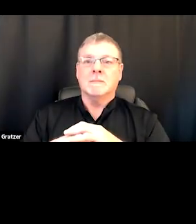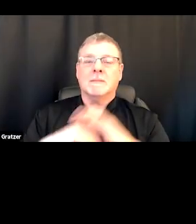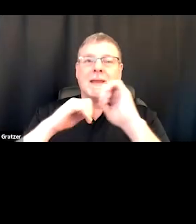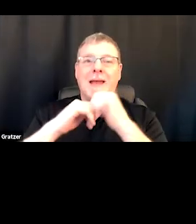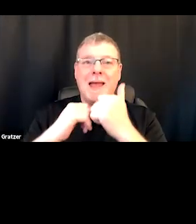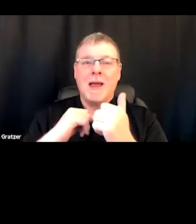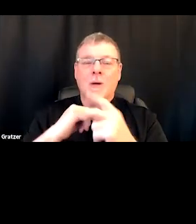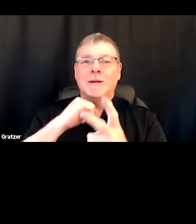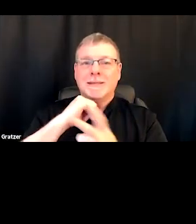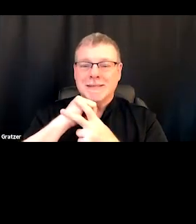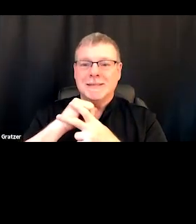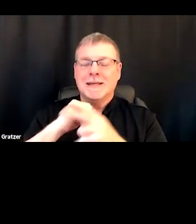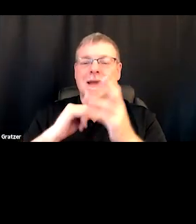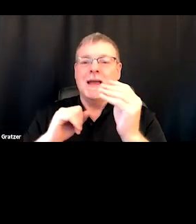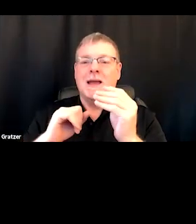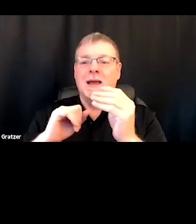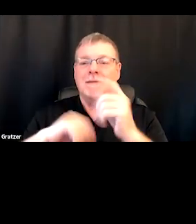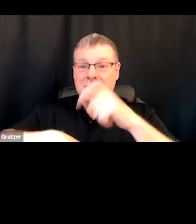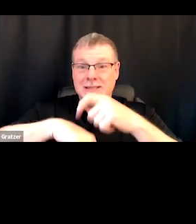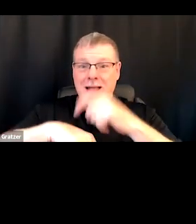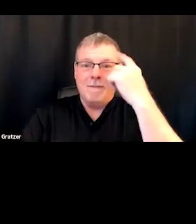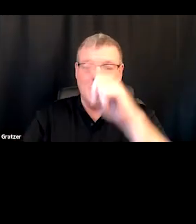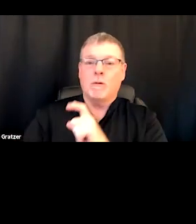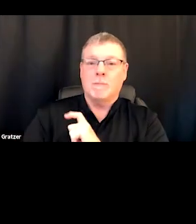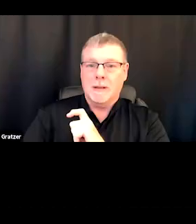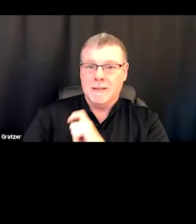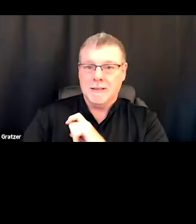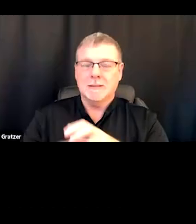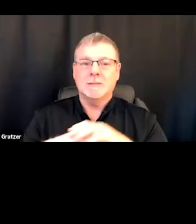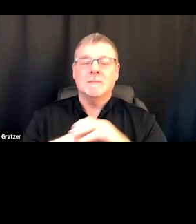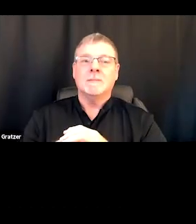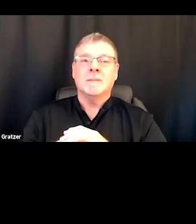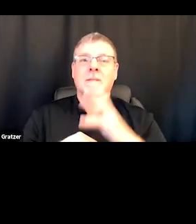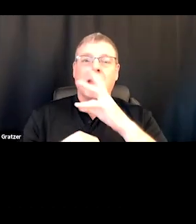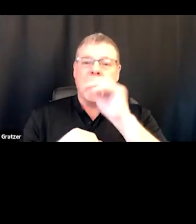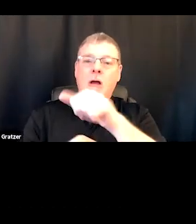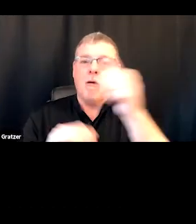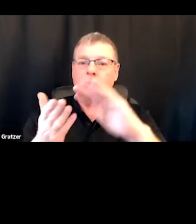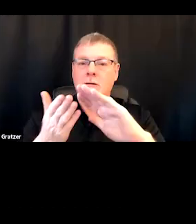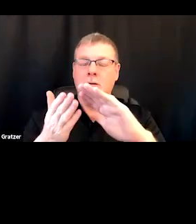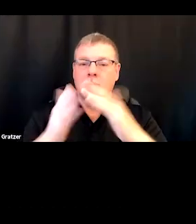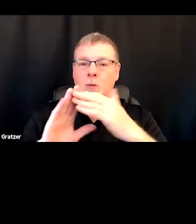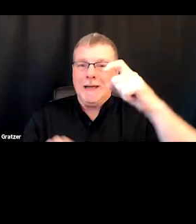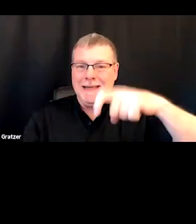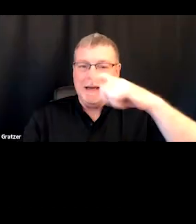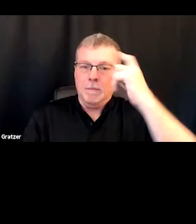and free up DPD for other resources and other needs in the community because we're able to respond to calls independently